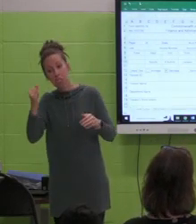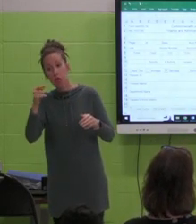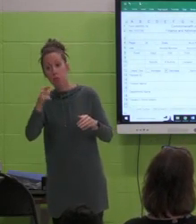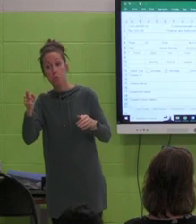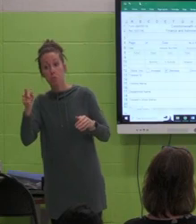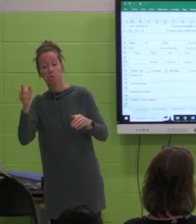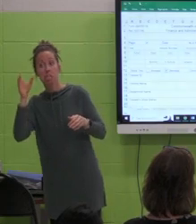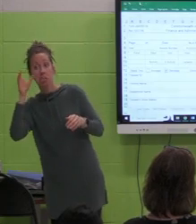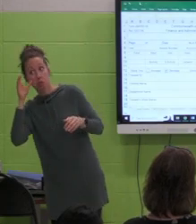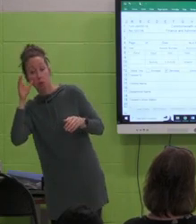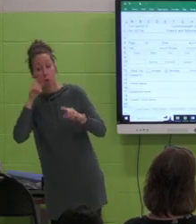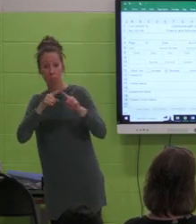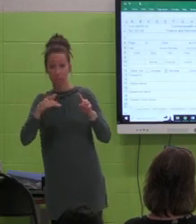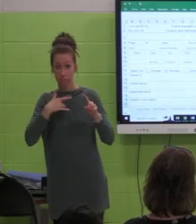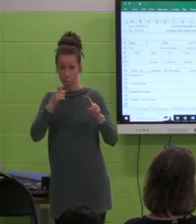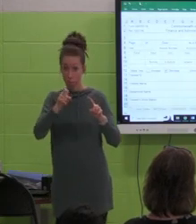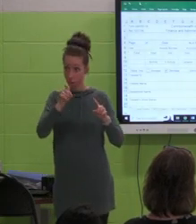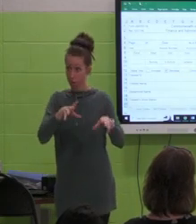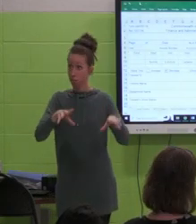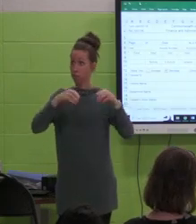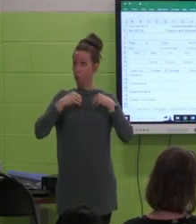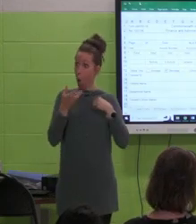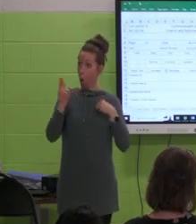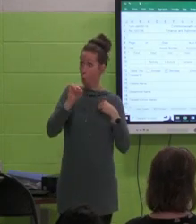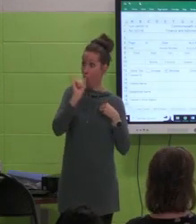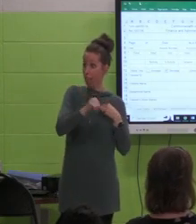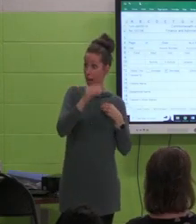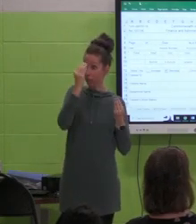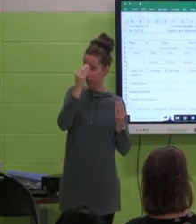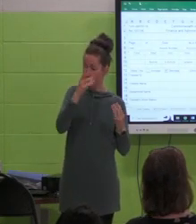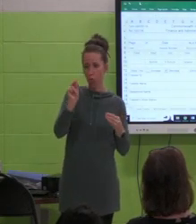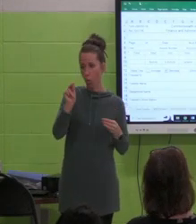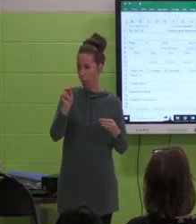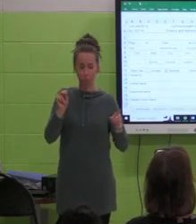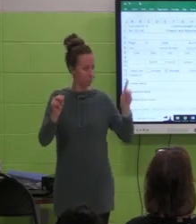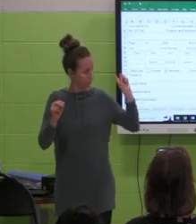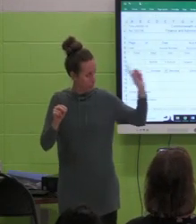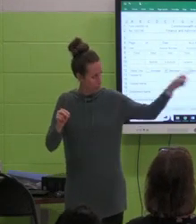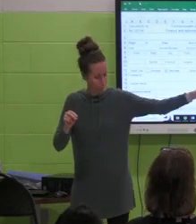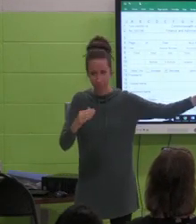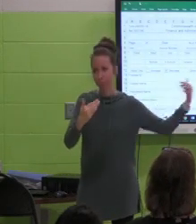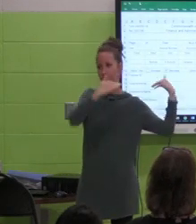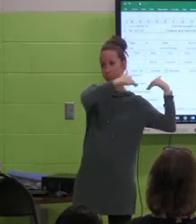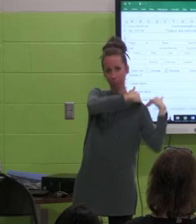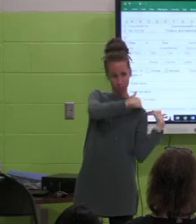to feel like you have to own it cuz he's going to own it right because he's not going to be a